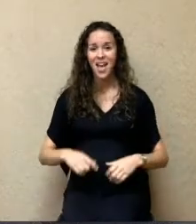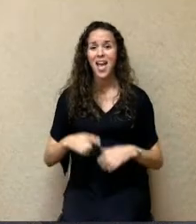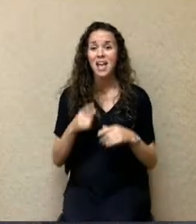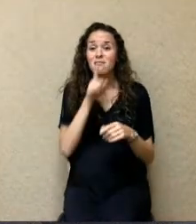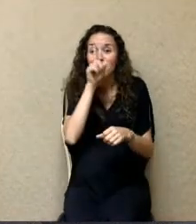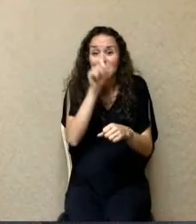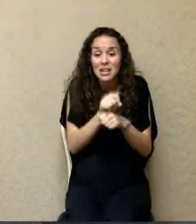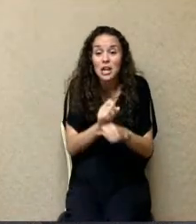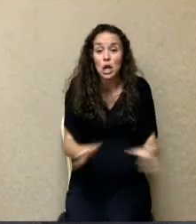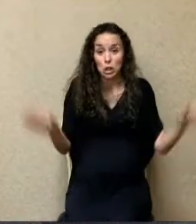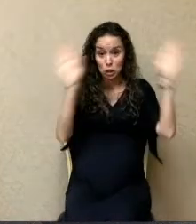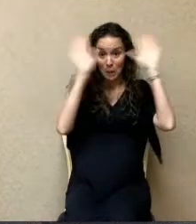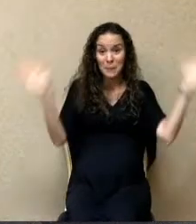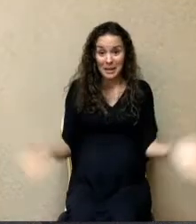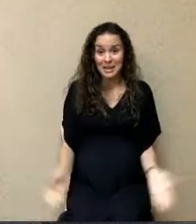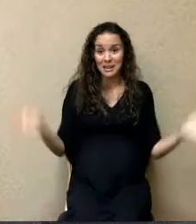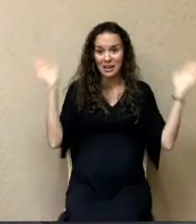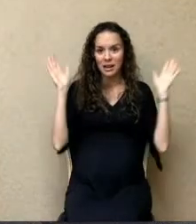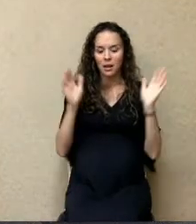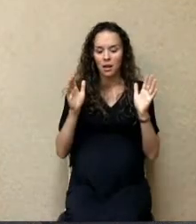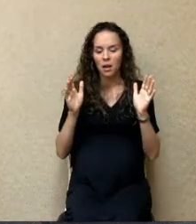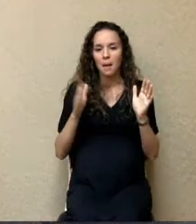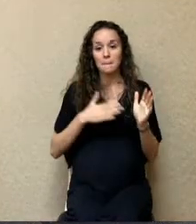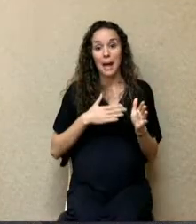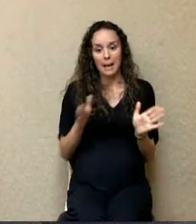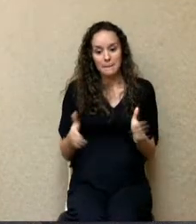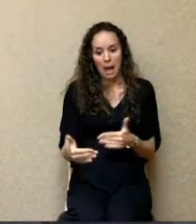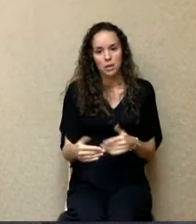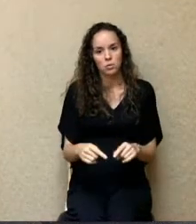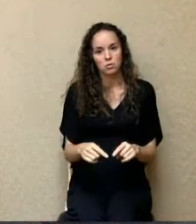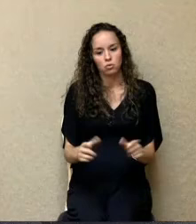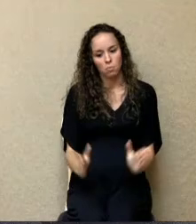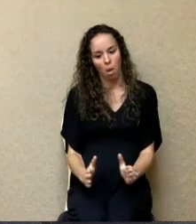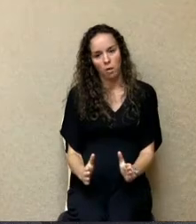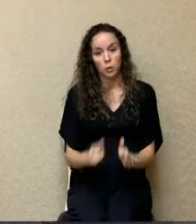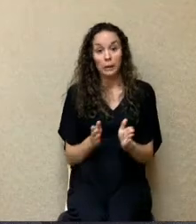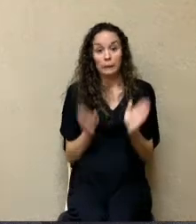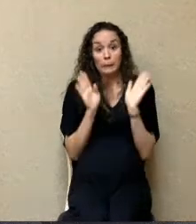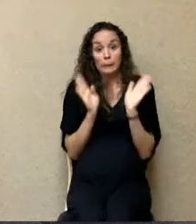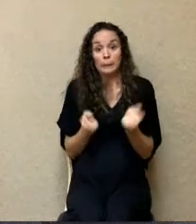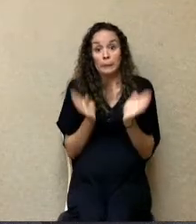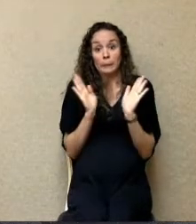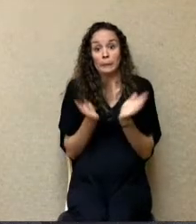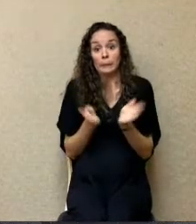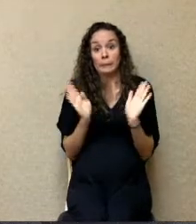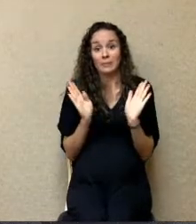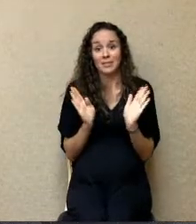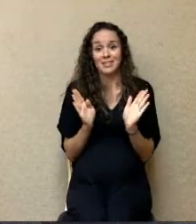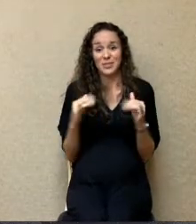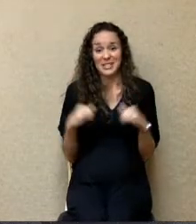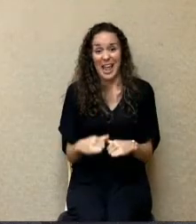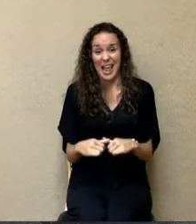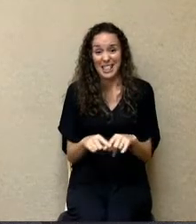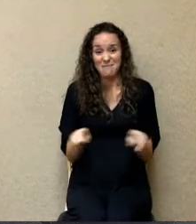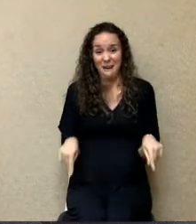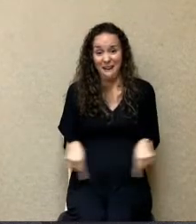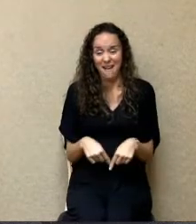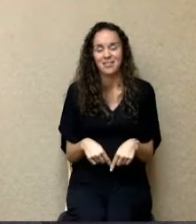jacks, he had to do them really small because I didn't make like the box big enough. So, I was like, oh great. So, we made it bigger.